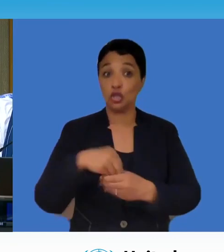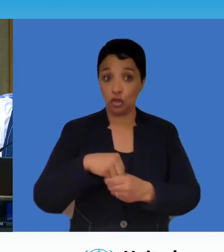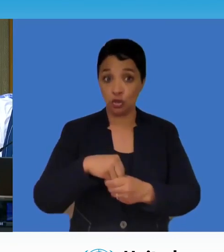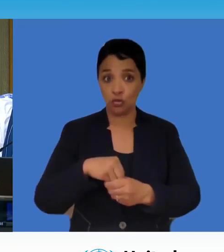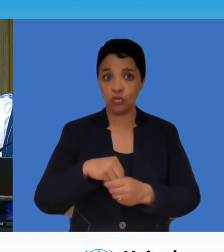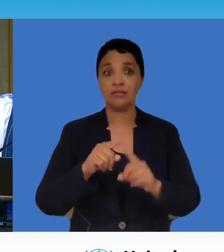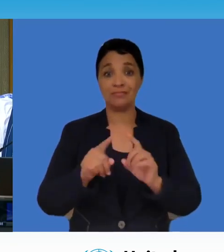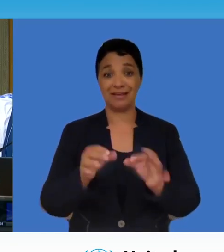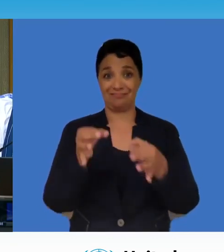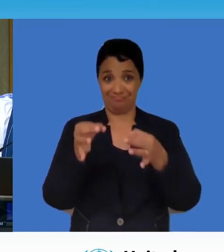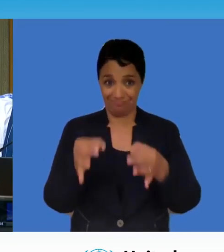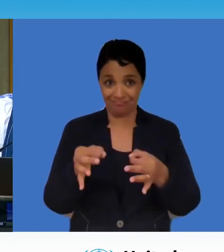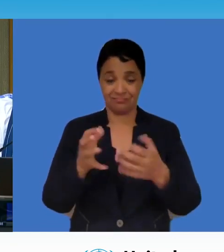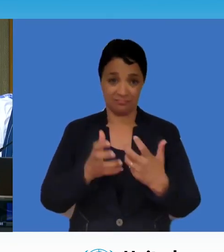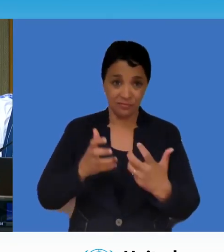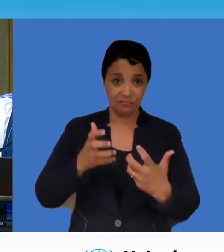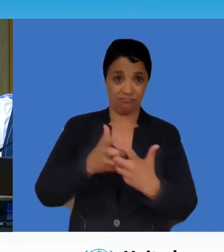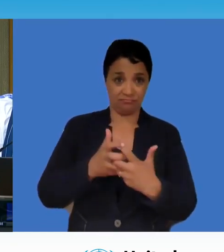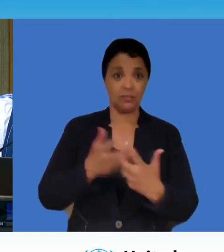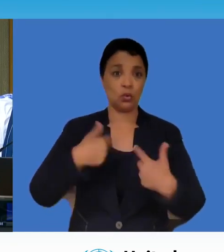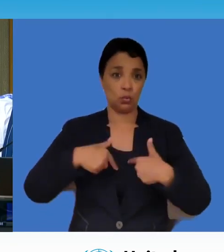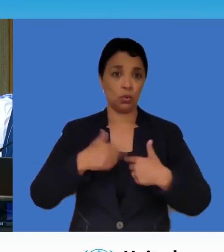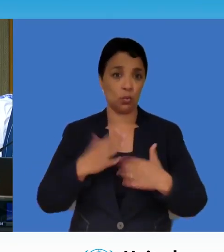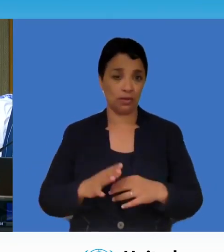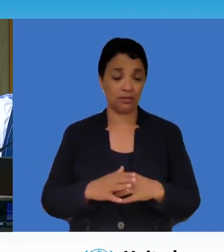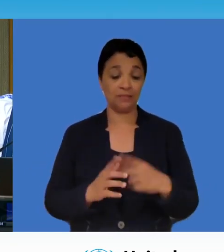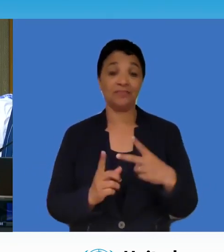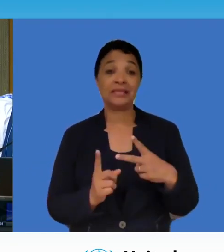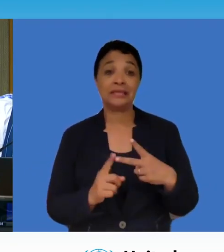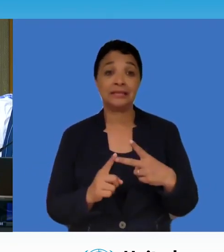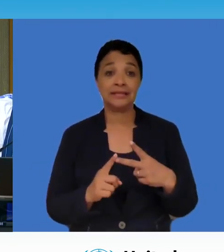inclusion but there are precondition inclusion make sure they address number two is genuine